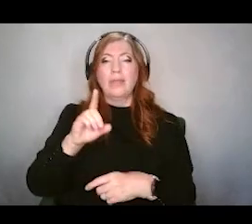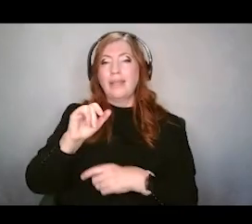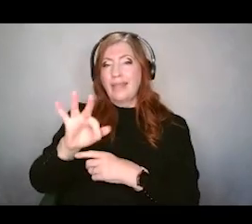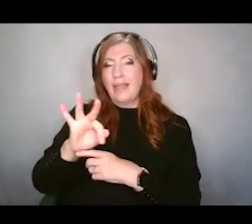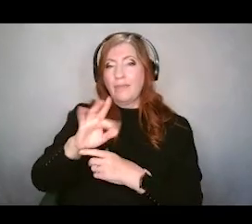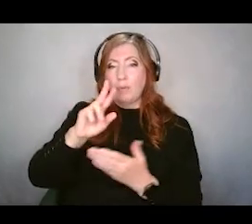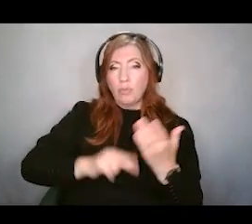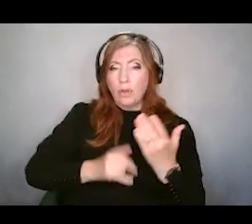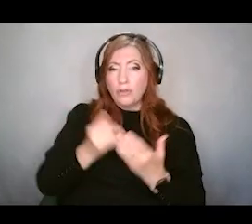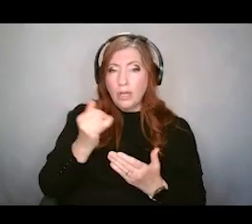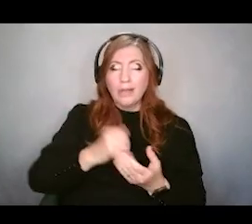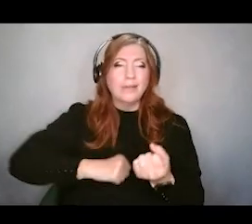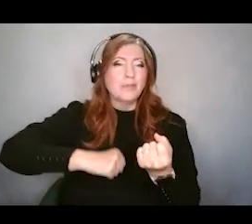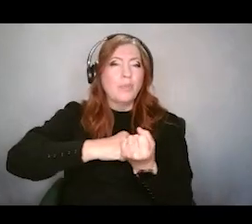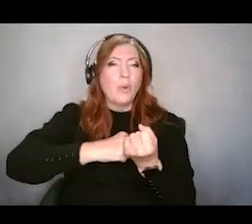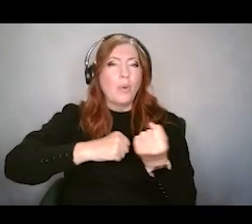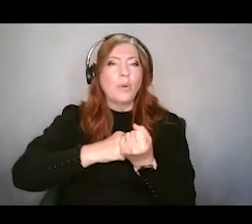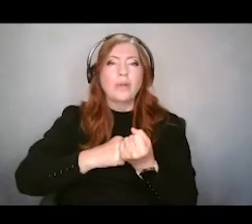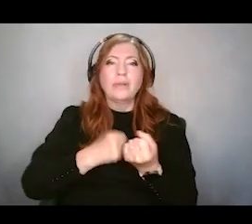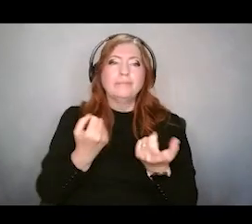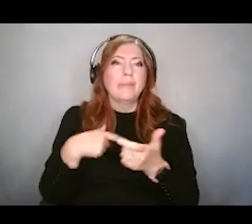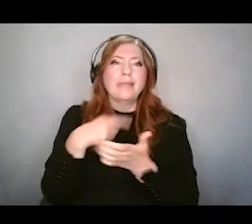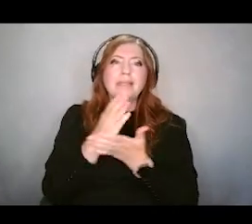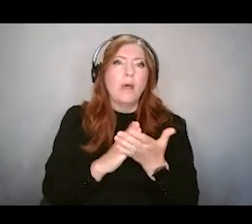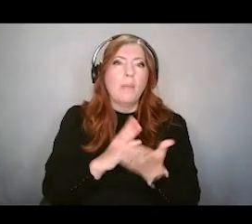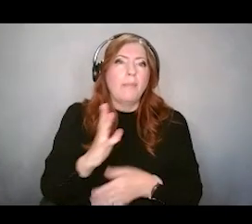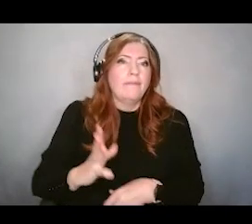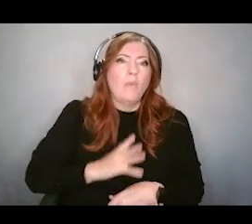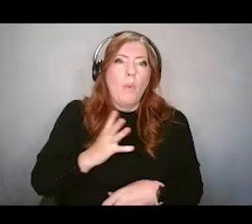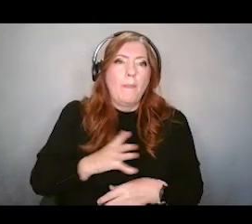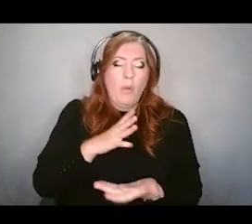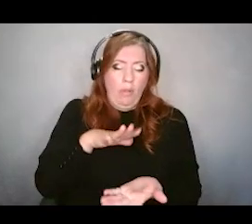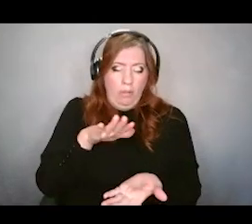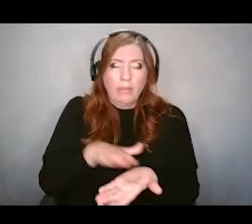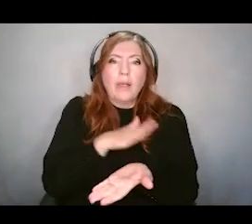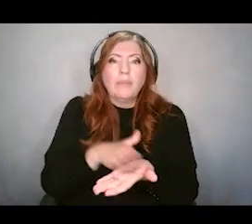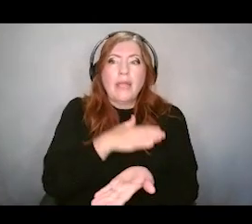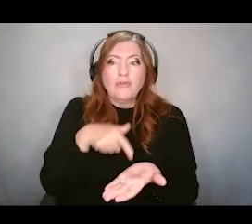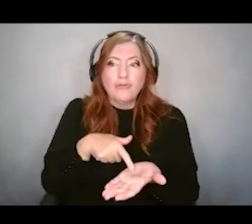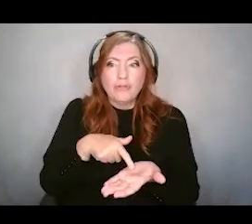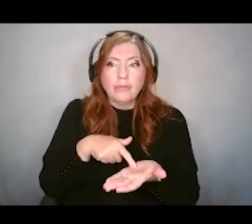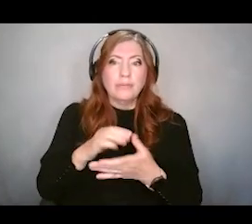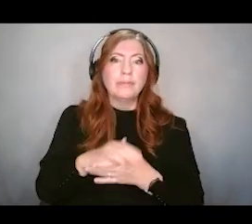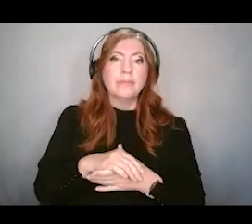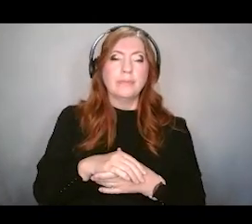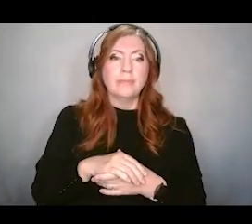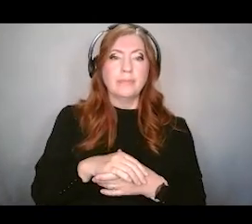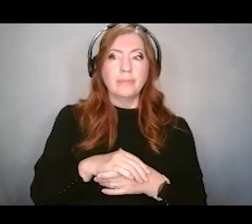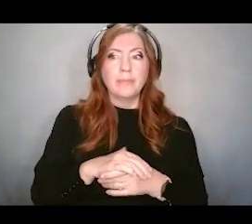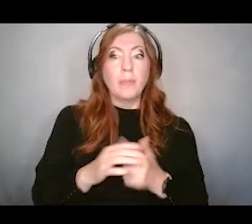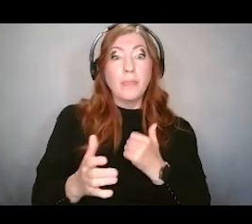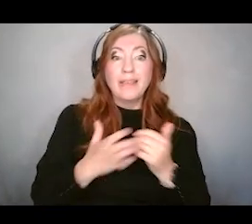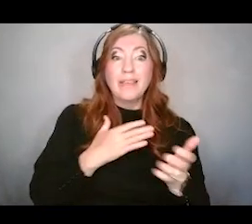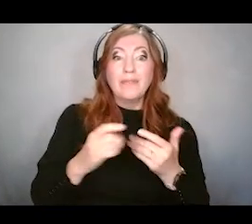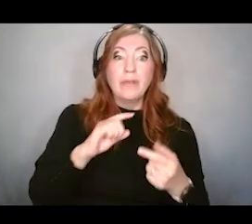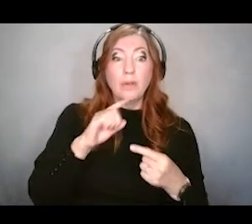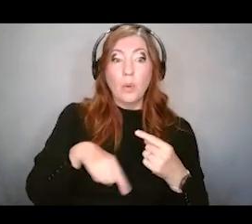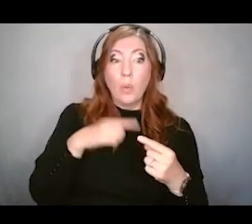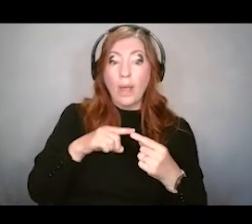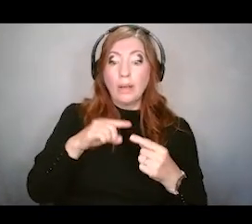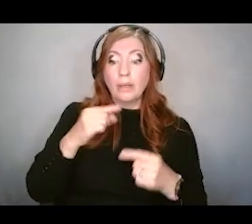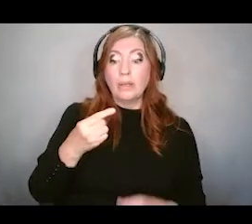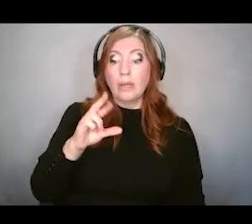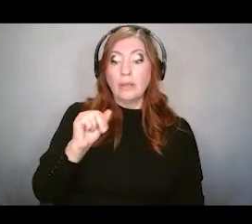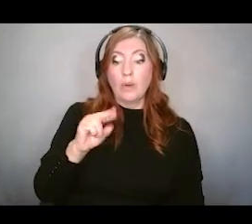a DIF project will be supported by some formal documentation. Even when the grantee can easily